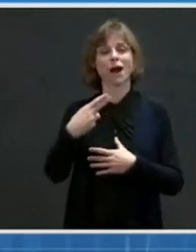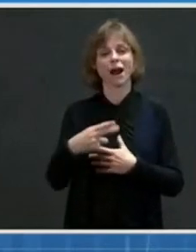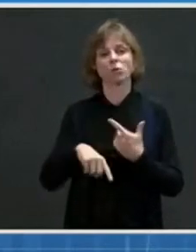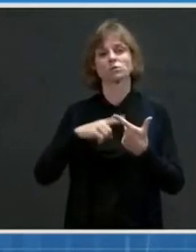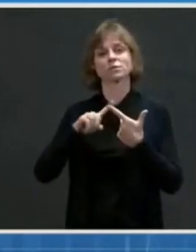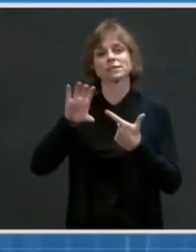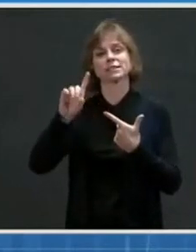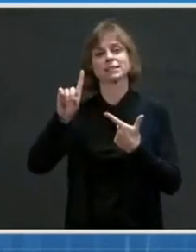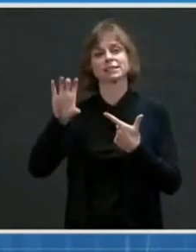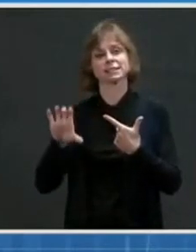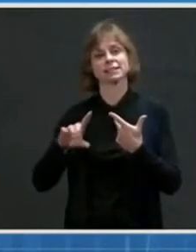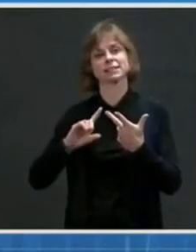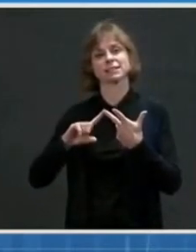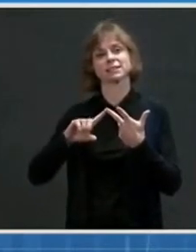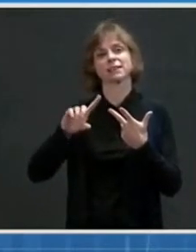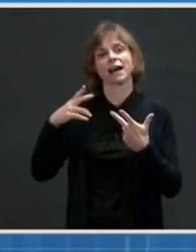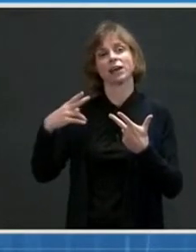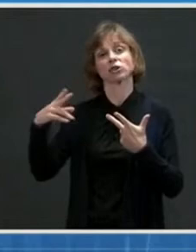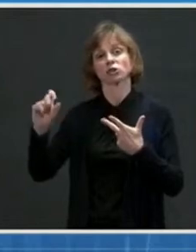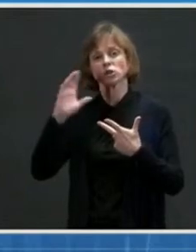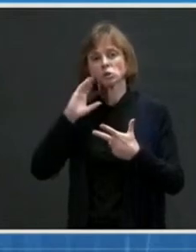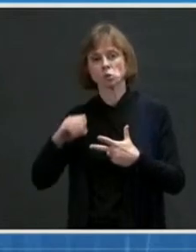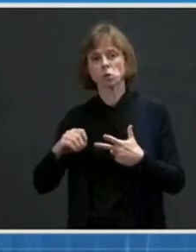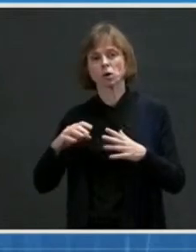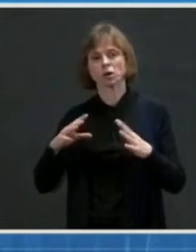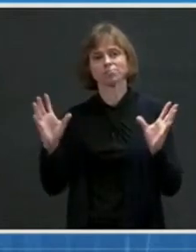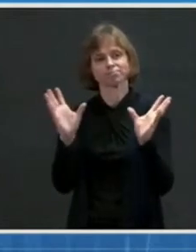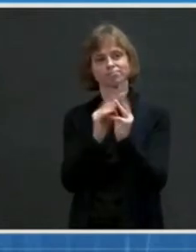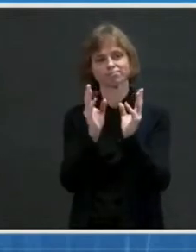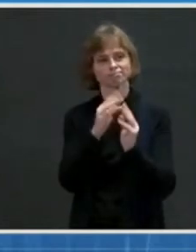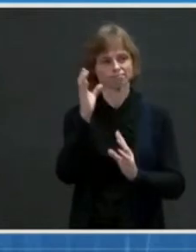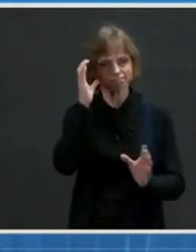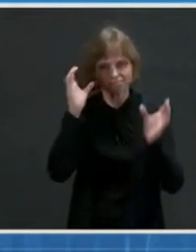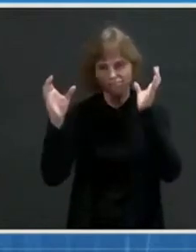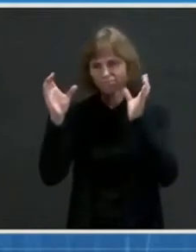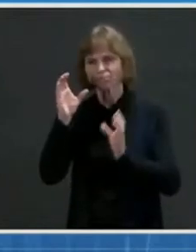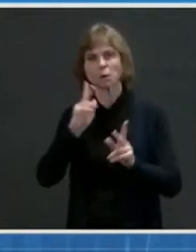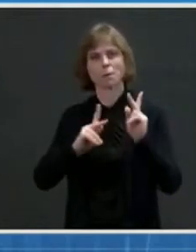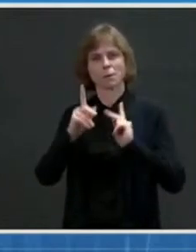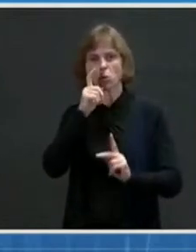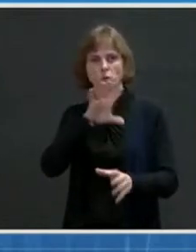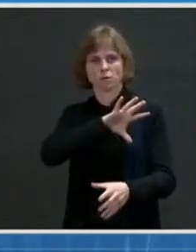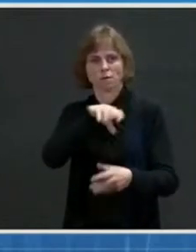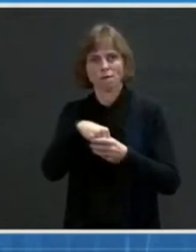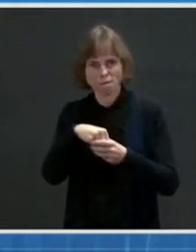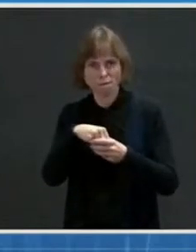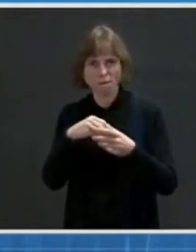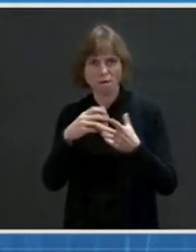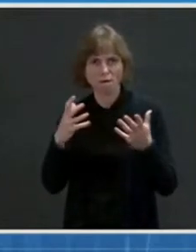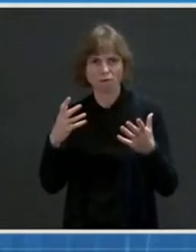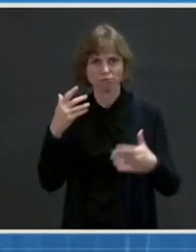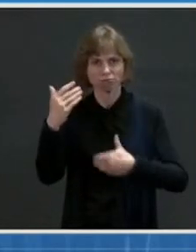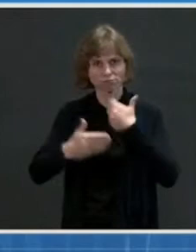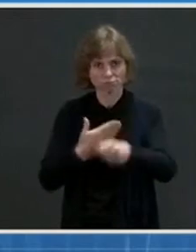WITH CDC AND HHS, WILL HAVE A SERIES OF LISTENING SESSIONS WITH KEY STAKE HOLDER GROUPS.